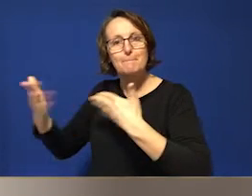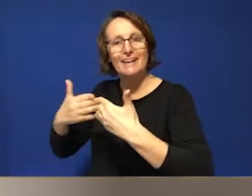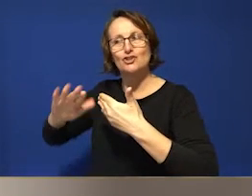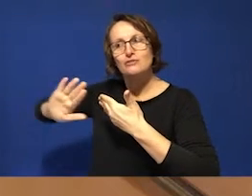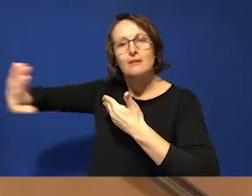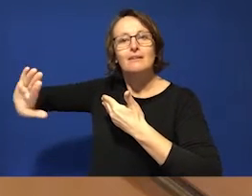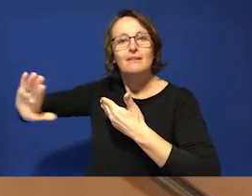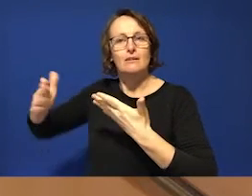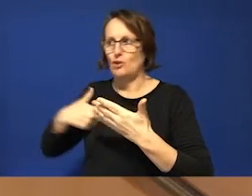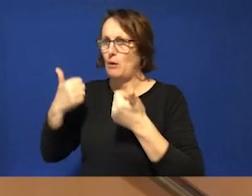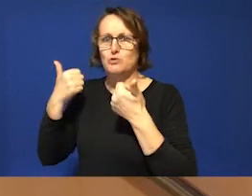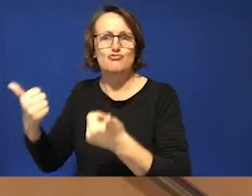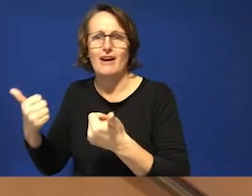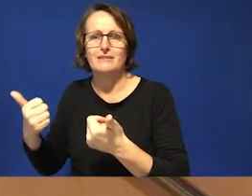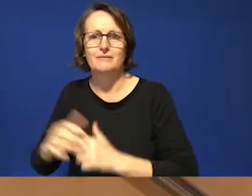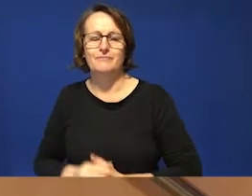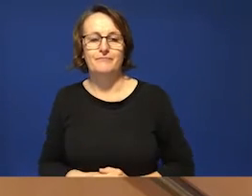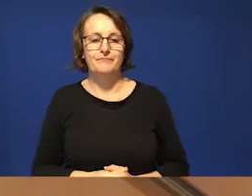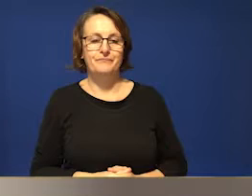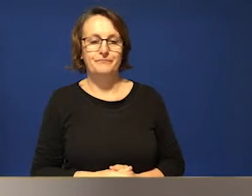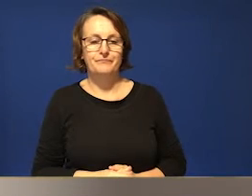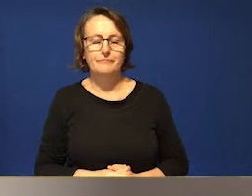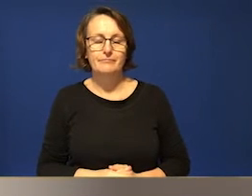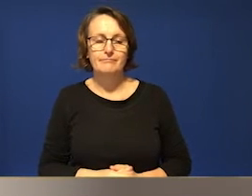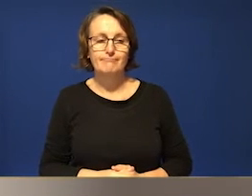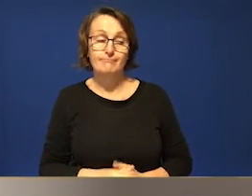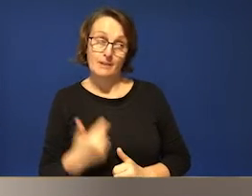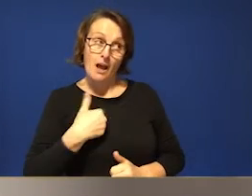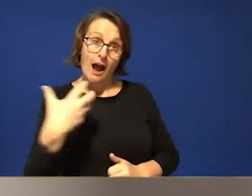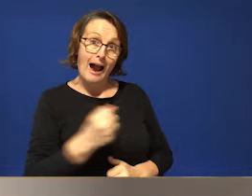And I think the great contribution that Peter and I- I have to say.